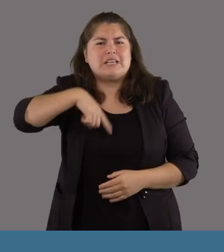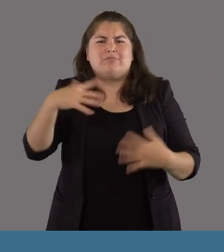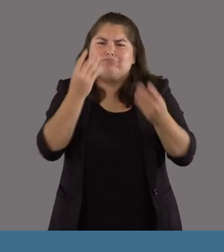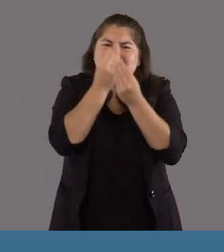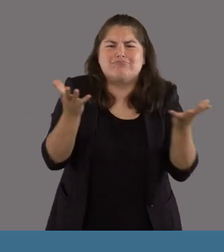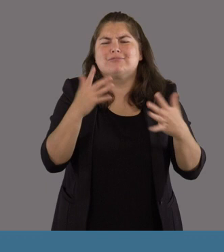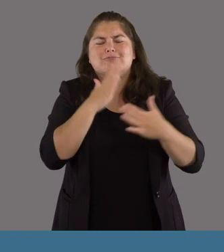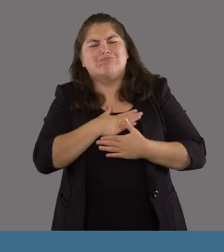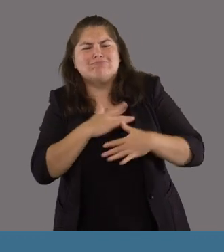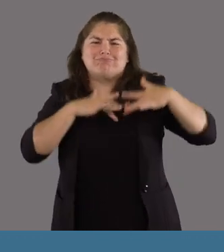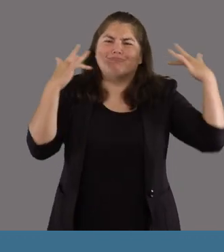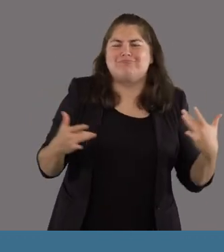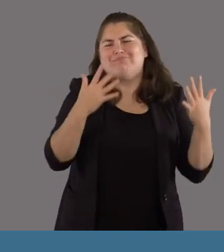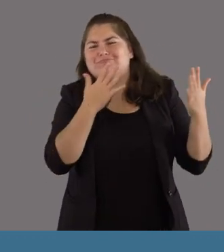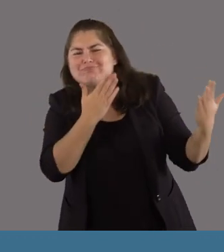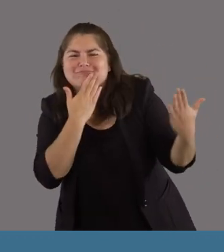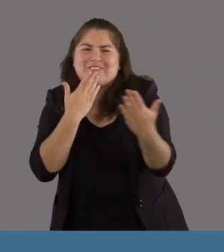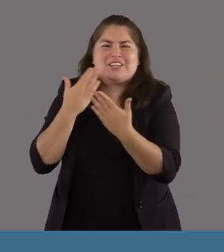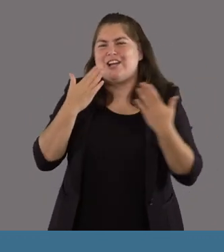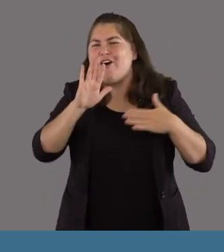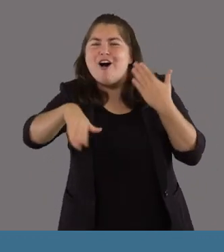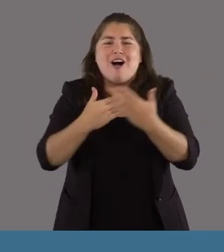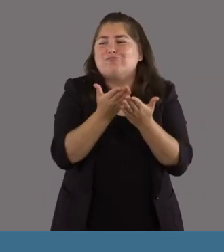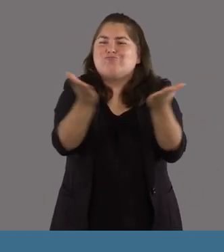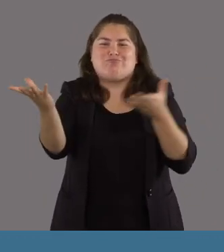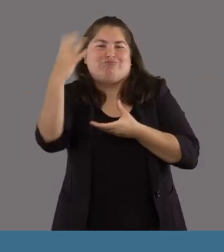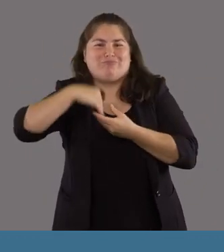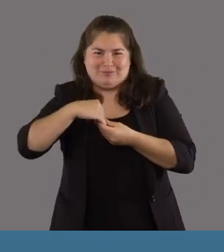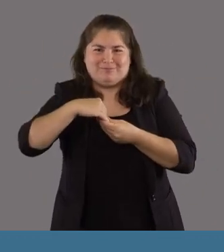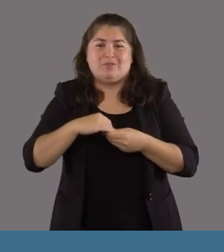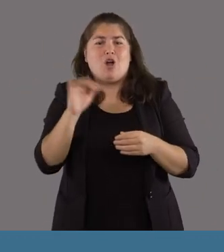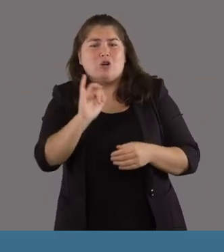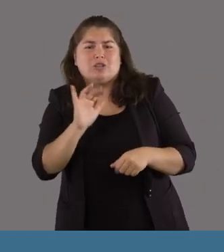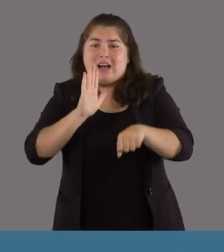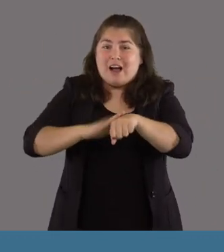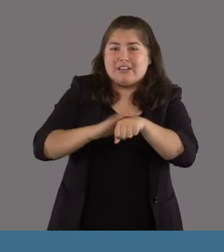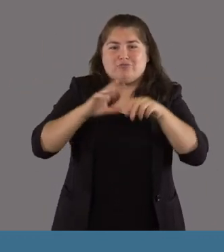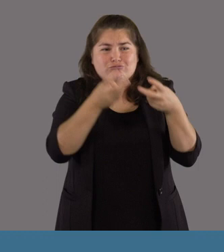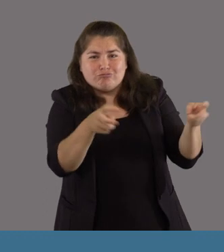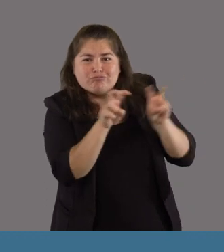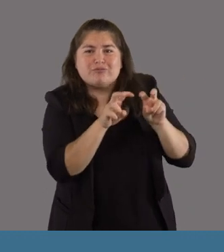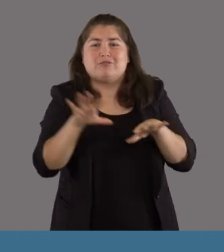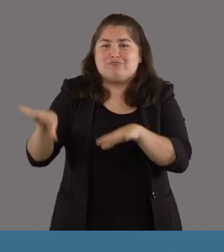We would like to convey our heartfelt appreciation and gratitude to all the participants, as well as the Advisory Circle convened by the